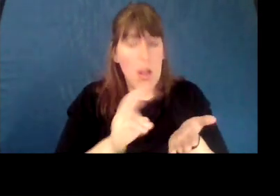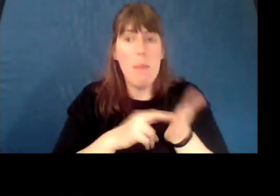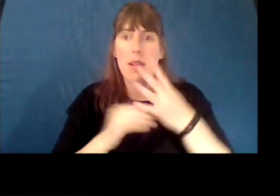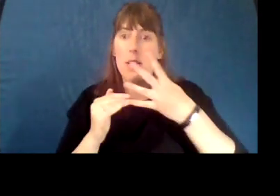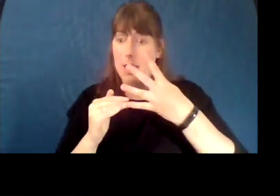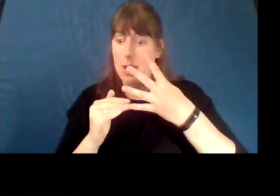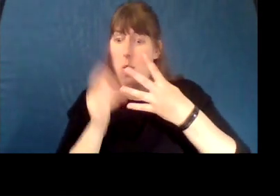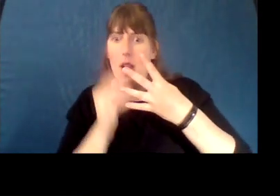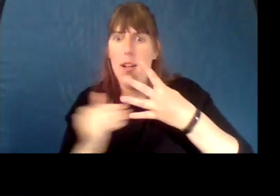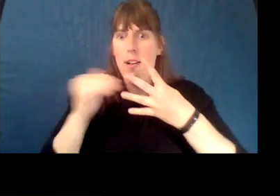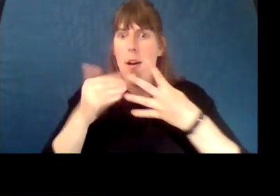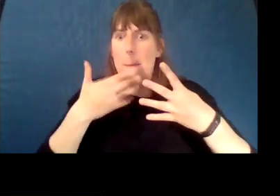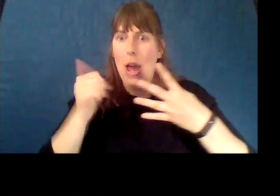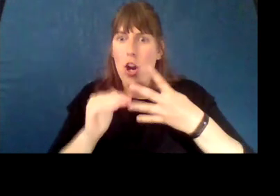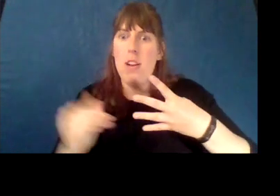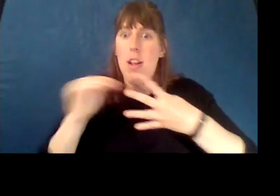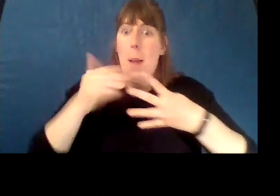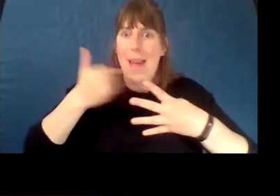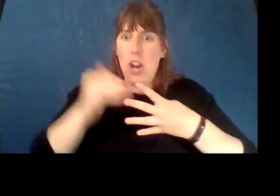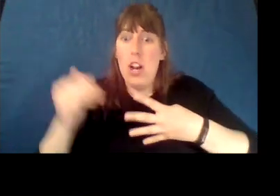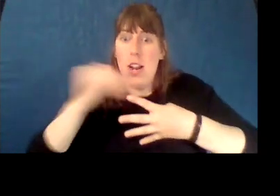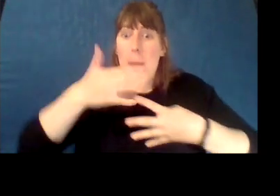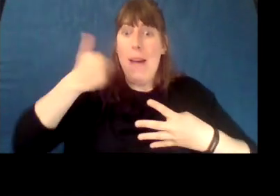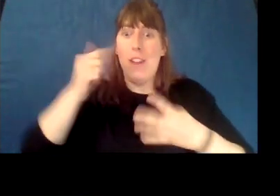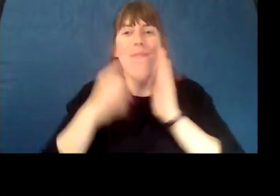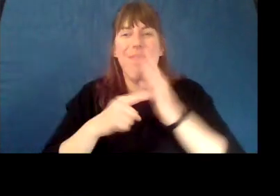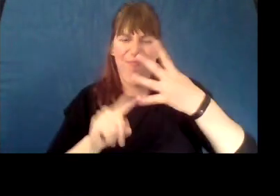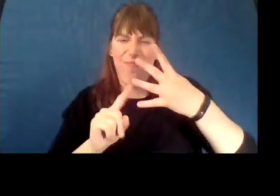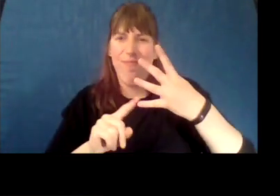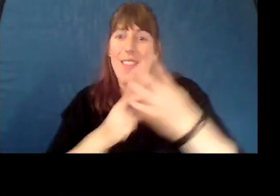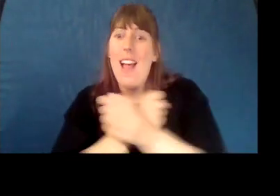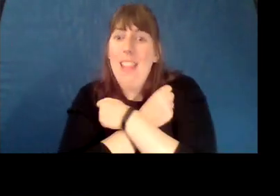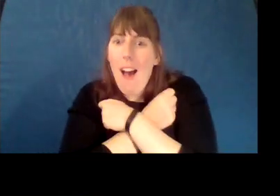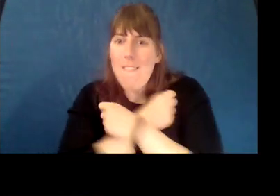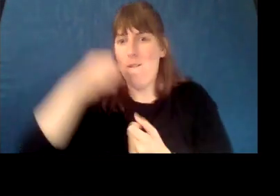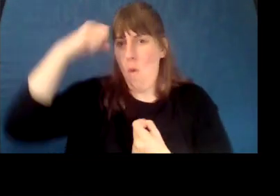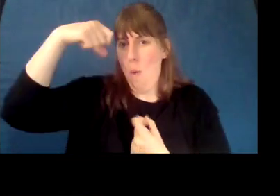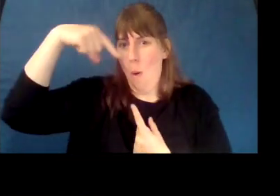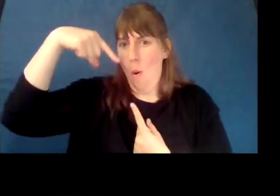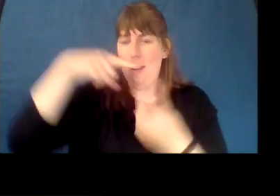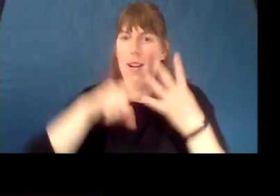you know, the last hormone oxytocin, that's the love hormone. So that's like the most intimate